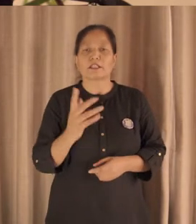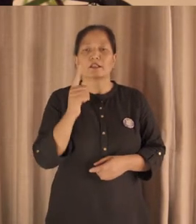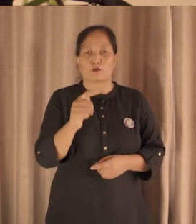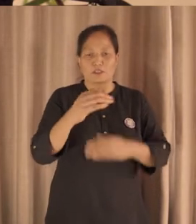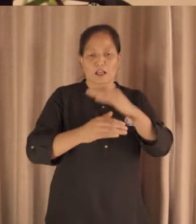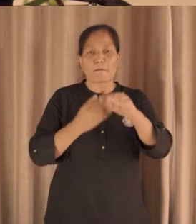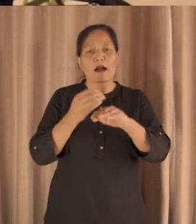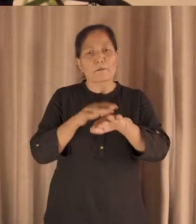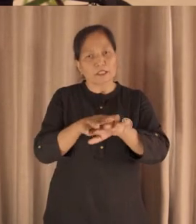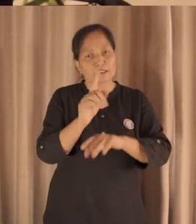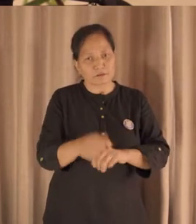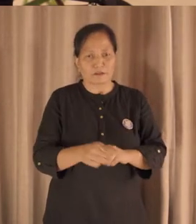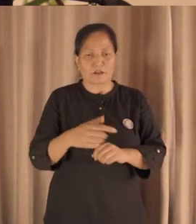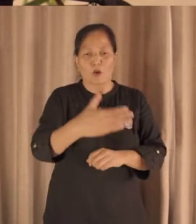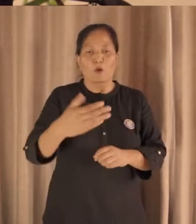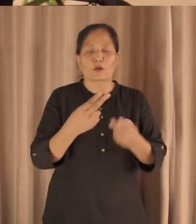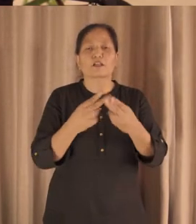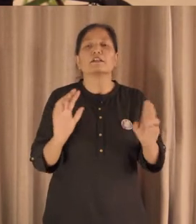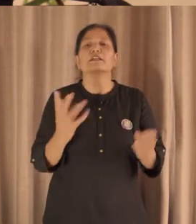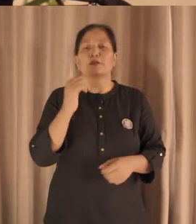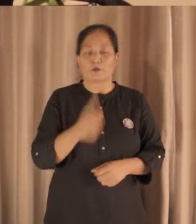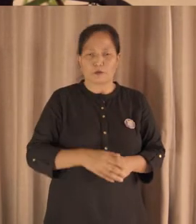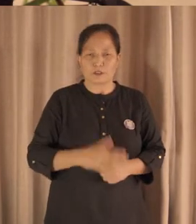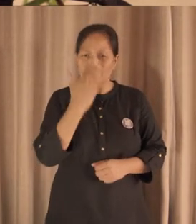That’s why it is even inferior than the 2063 interim constitution